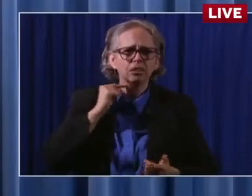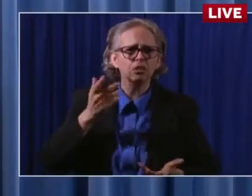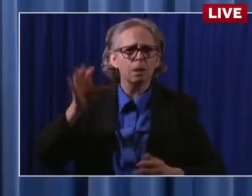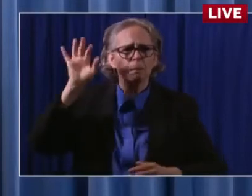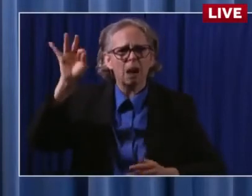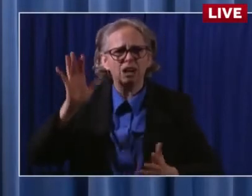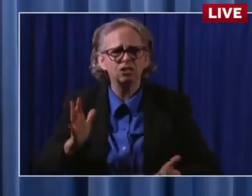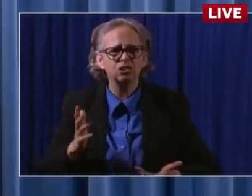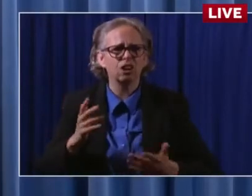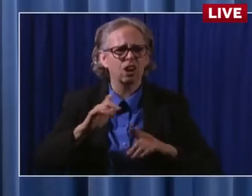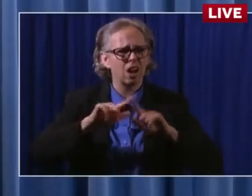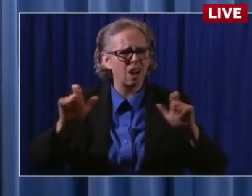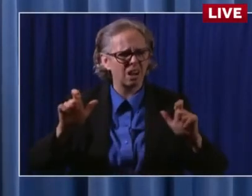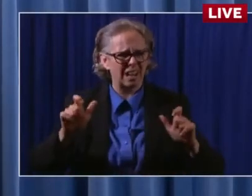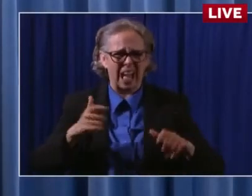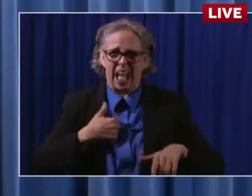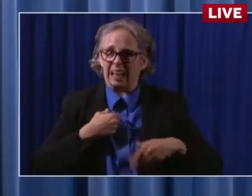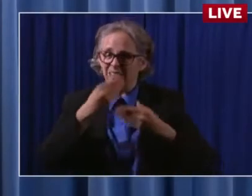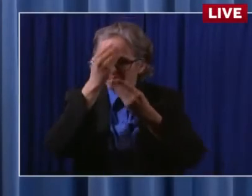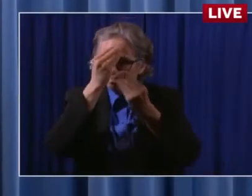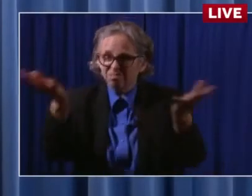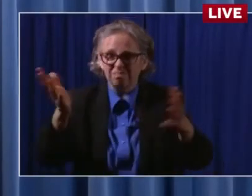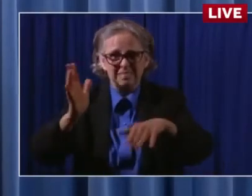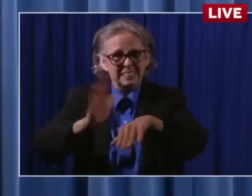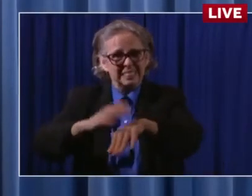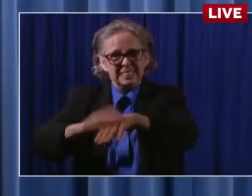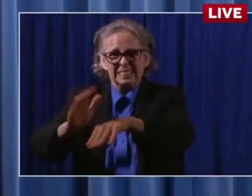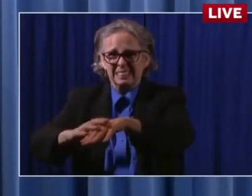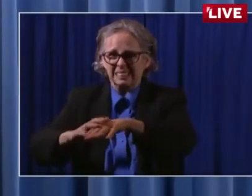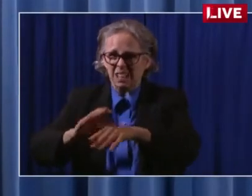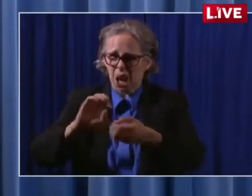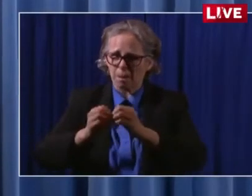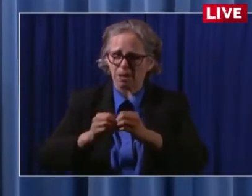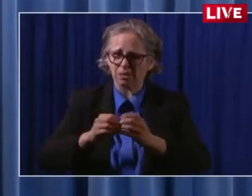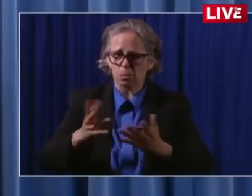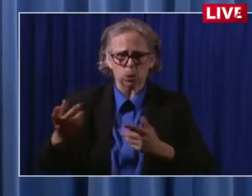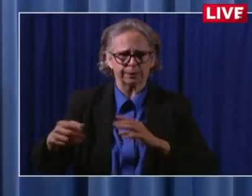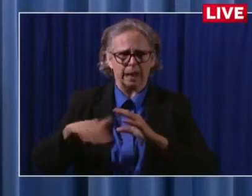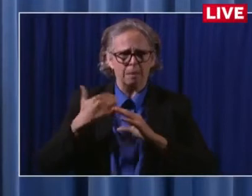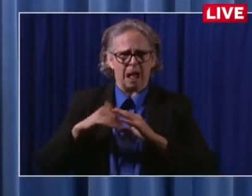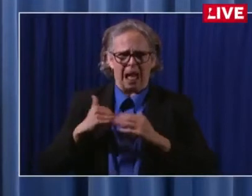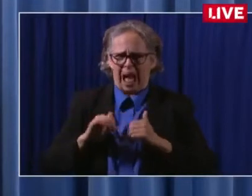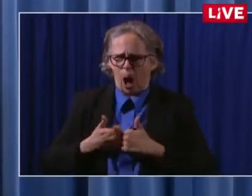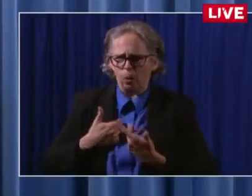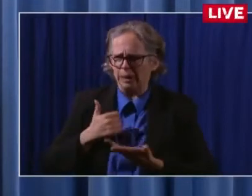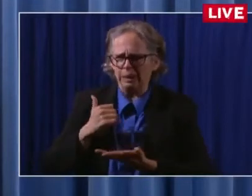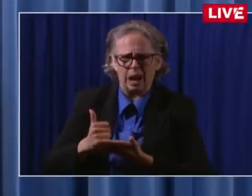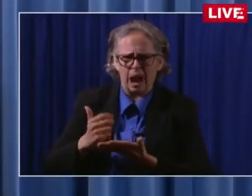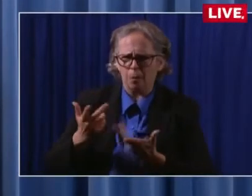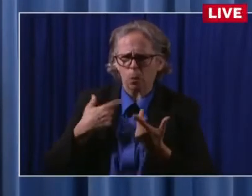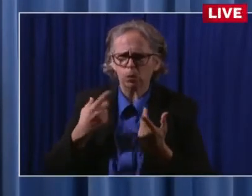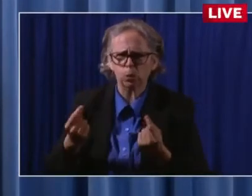SO WHEN I HAVE TALKED TO PASTORS , I HAVE SAID JUST BE CAREFUL.